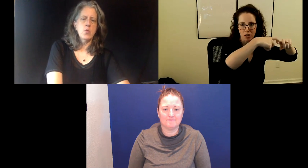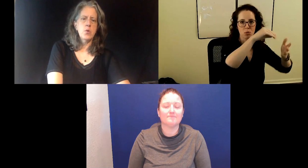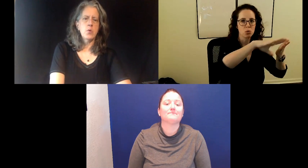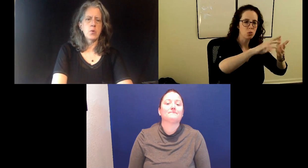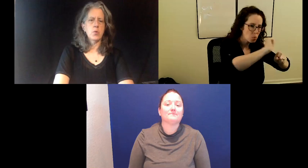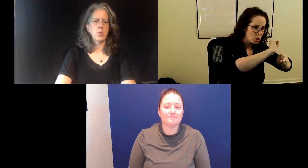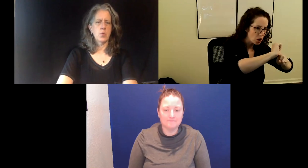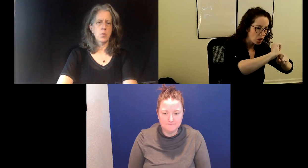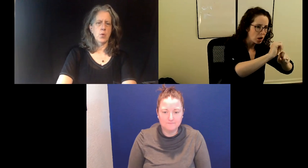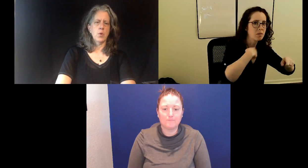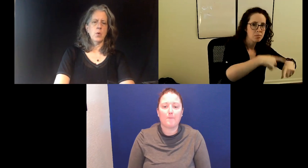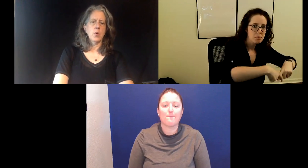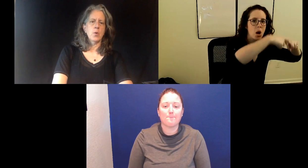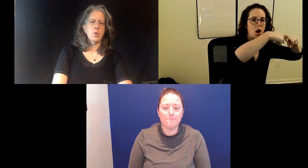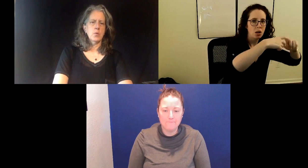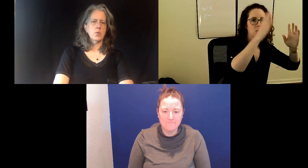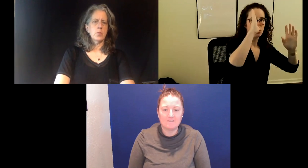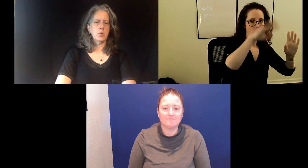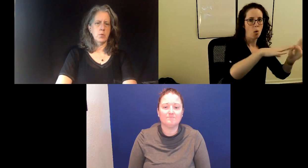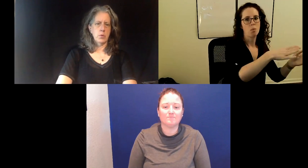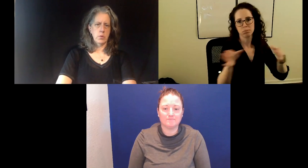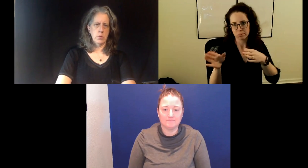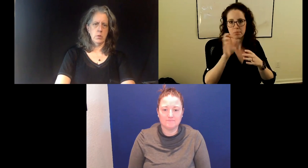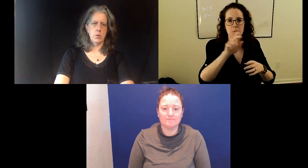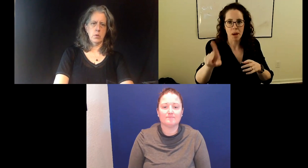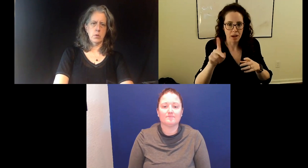there's some kind of activities you're working on some activities but then it'll polish you and you